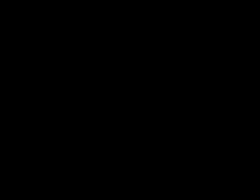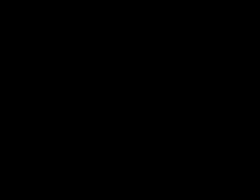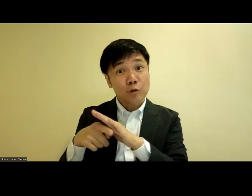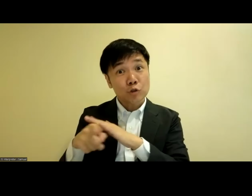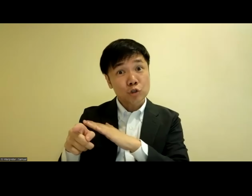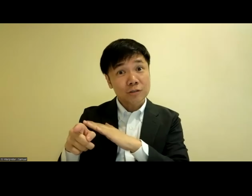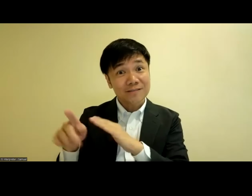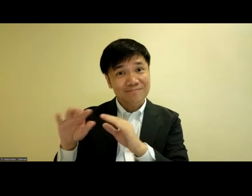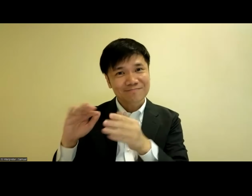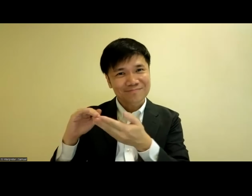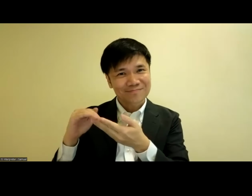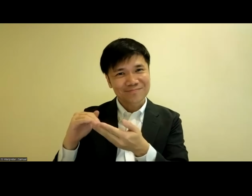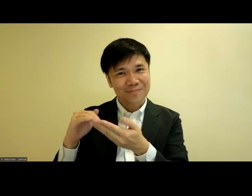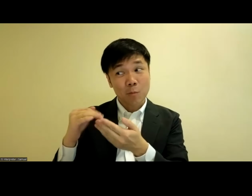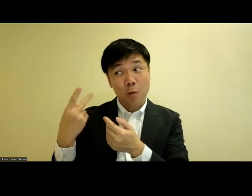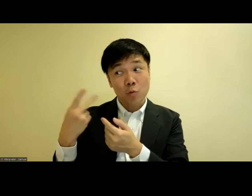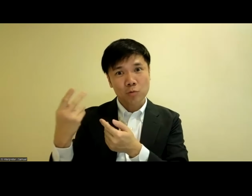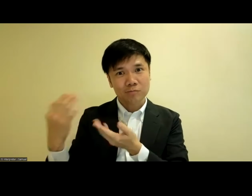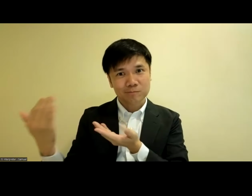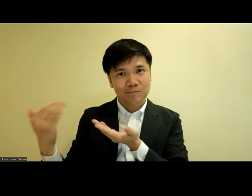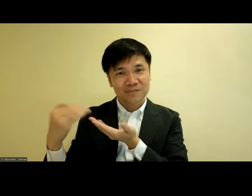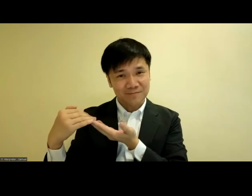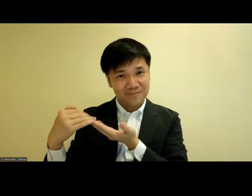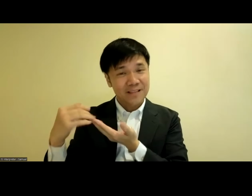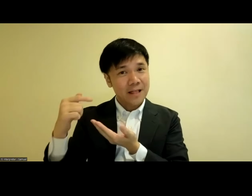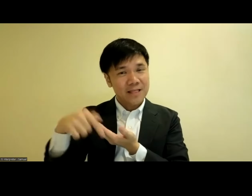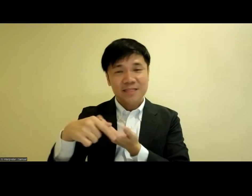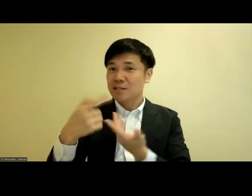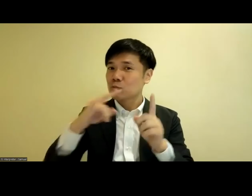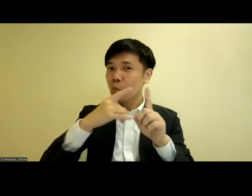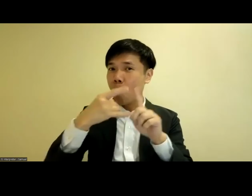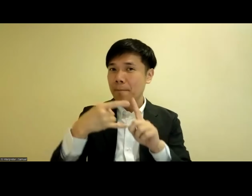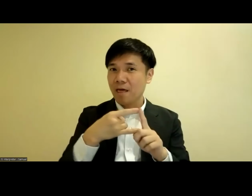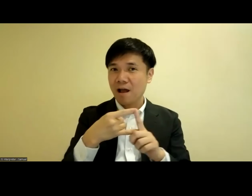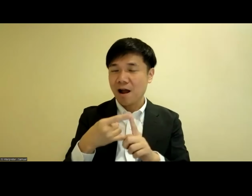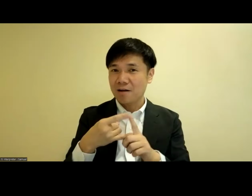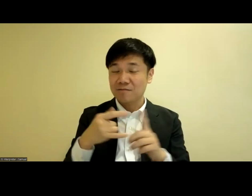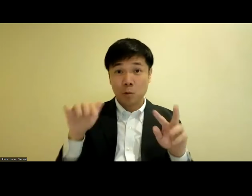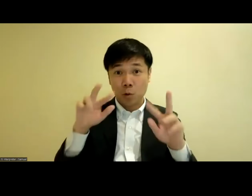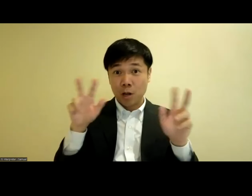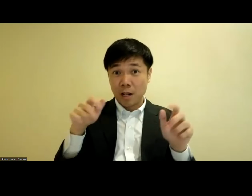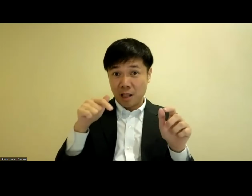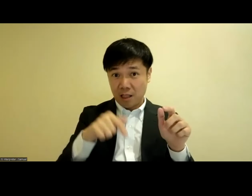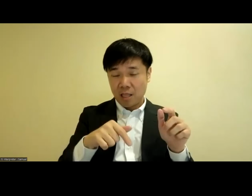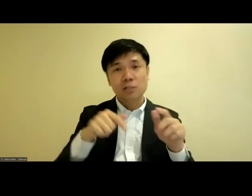Okay, good afternoon, everybody. Good morning, and a good evening to all of you. I am Elham Youssefian. I work on the panel of humanitarian reduction on climate risk disaster and reduction. With my colleagues, together we are hosting this International Disability Alliance Webinar